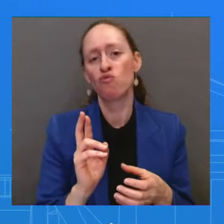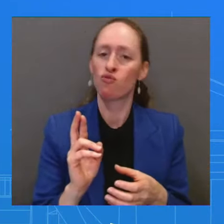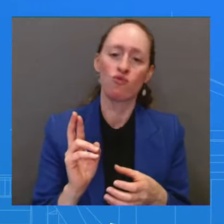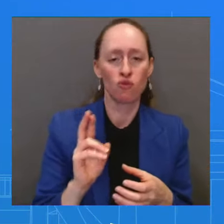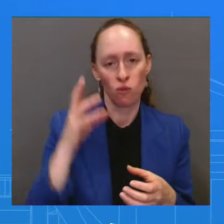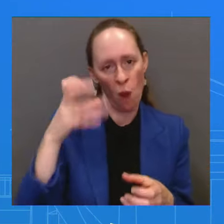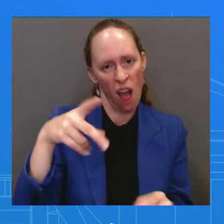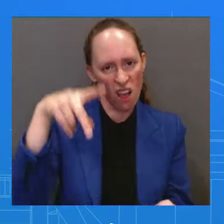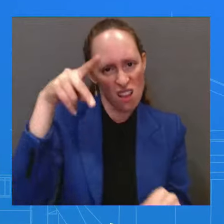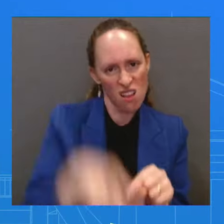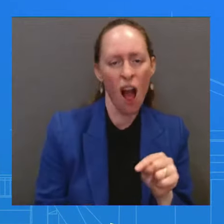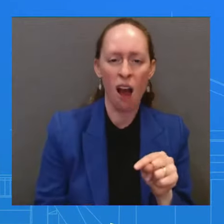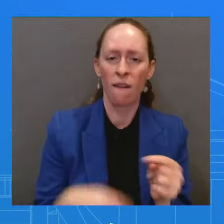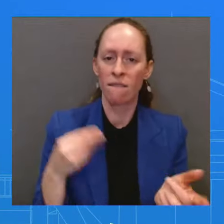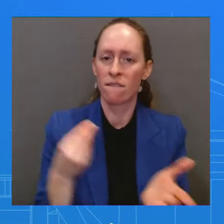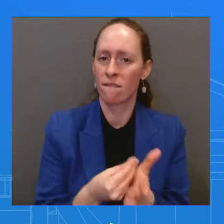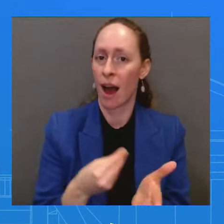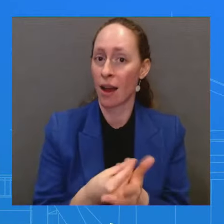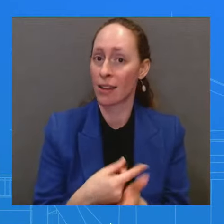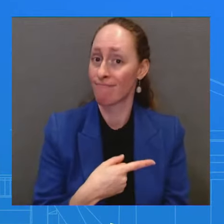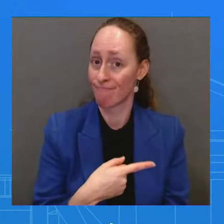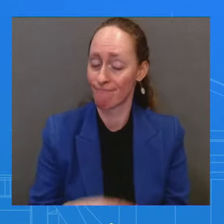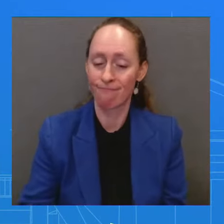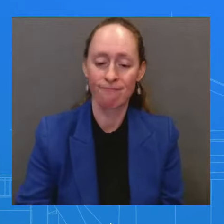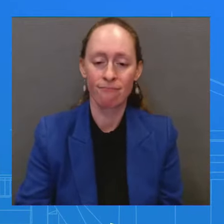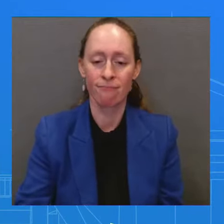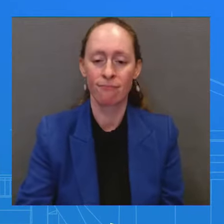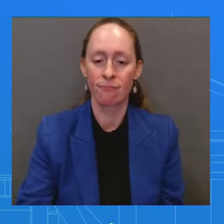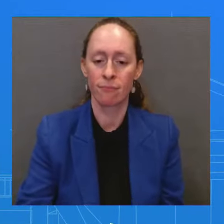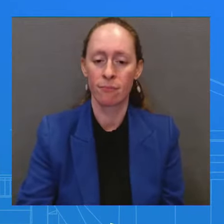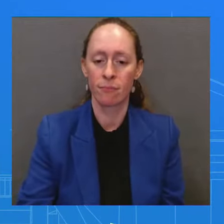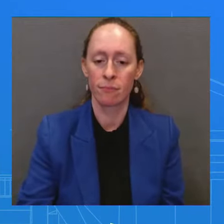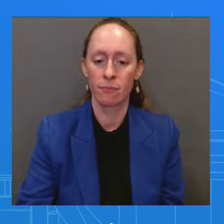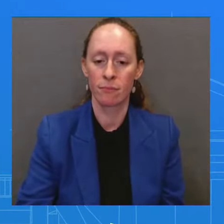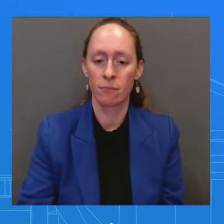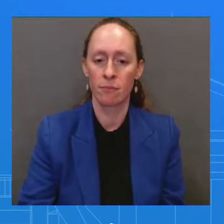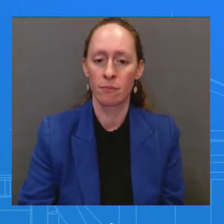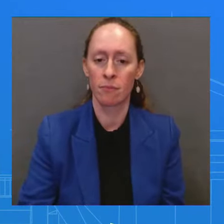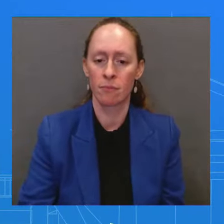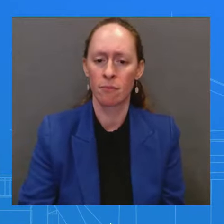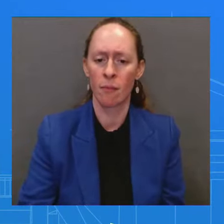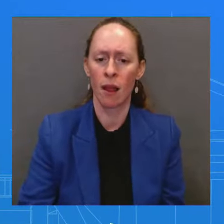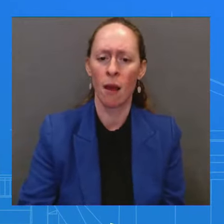against having a joint package that focuses on the border? Ms. Jean-Pierre: I mean, look, the -- the Admiral spoke to this yesterday.